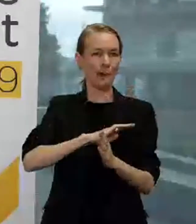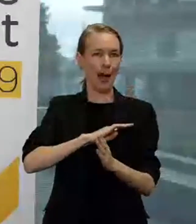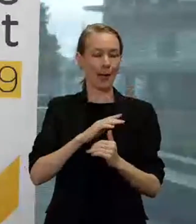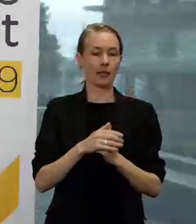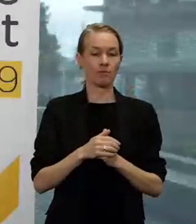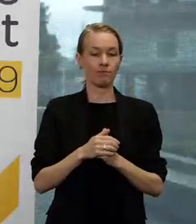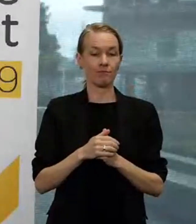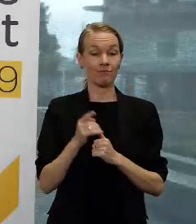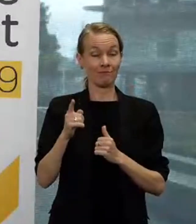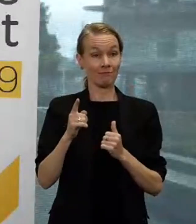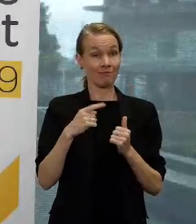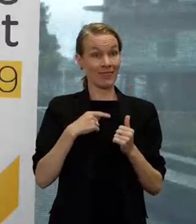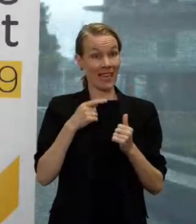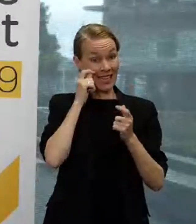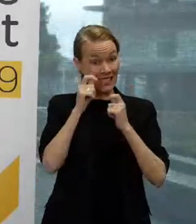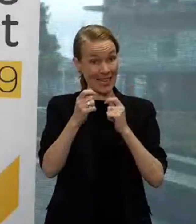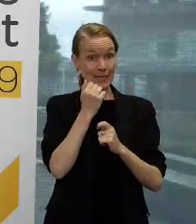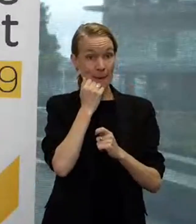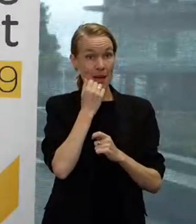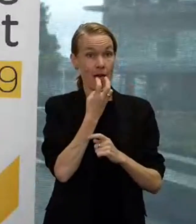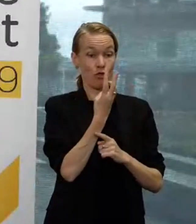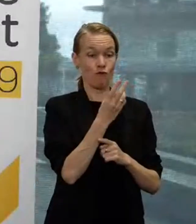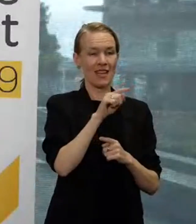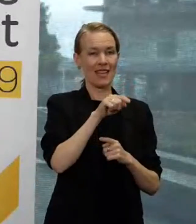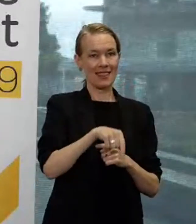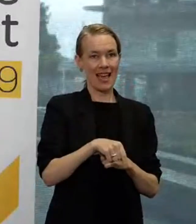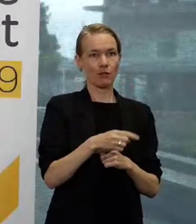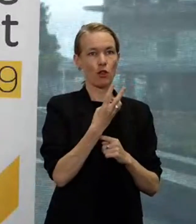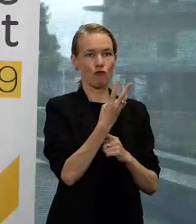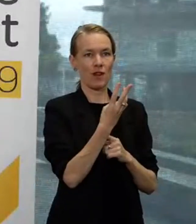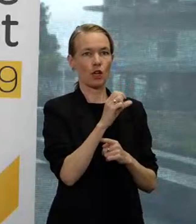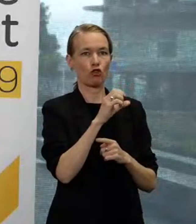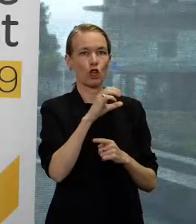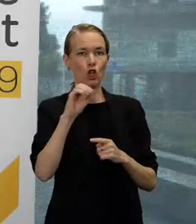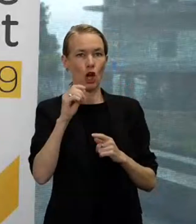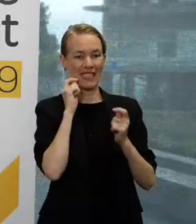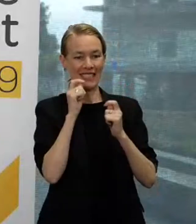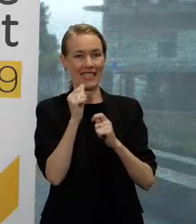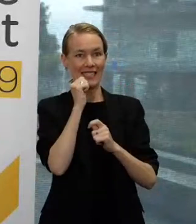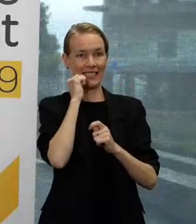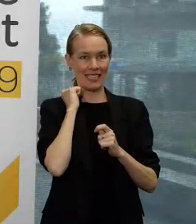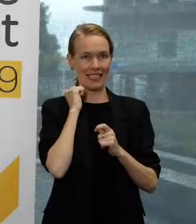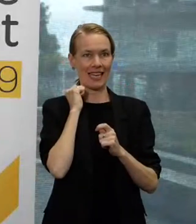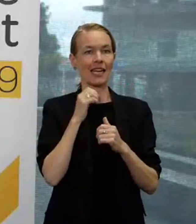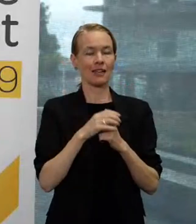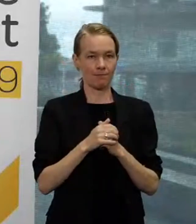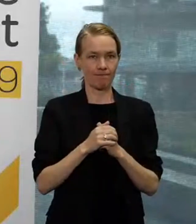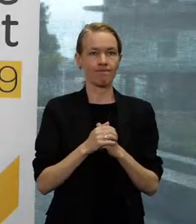yesterday there were 3,390 tests for COVID 19.